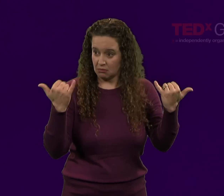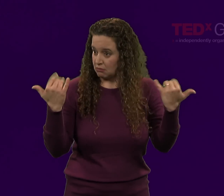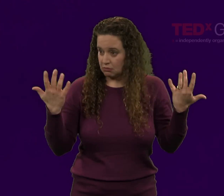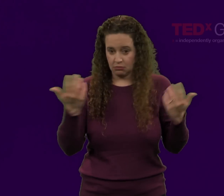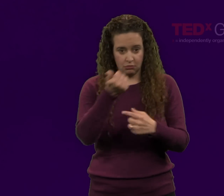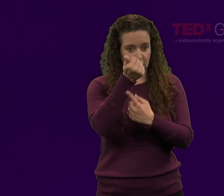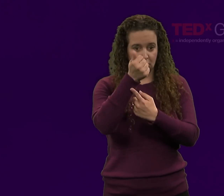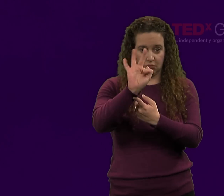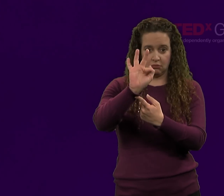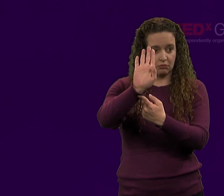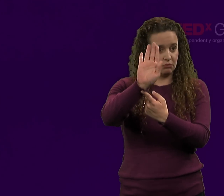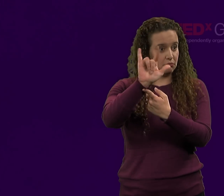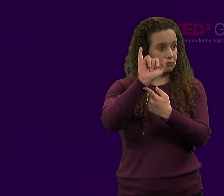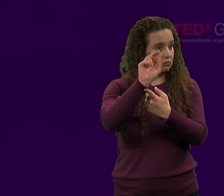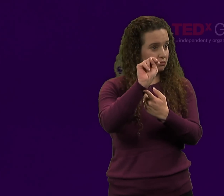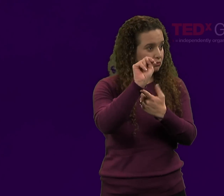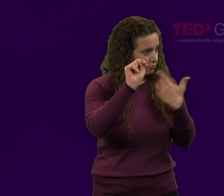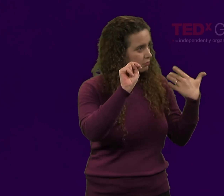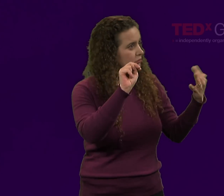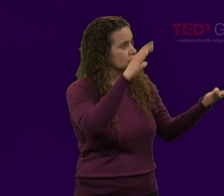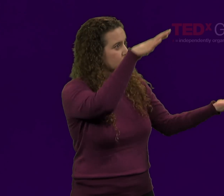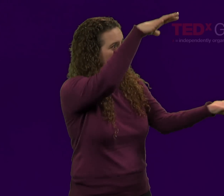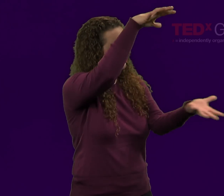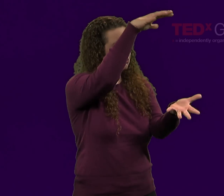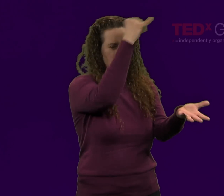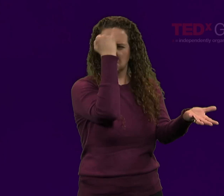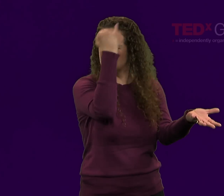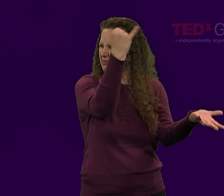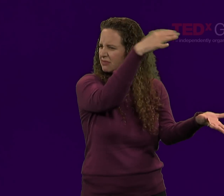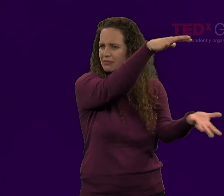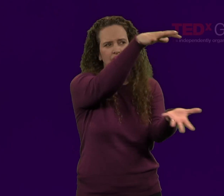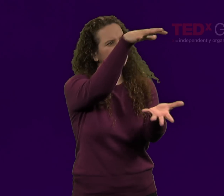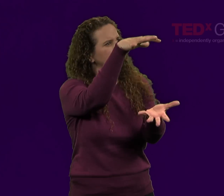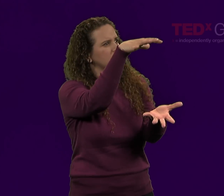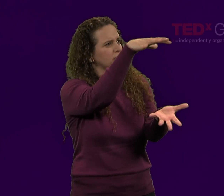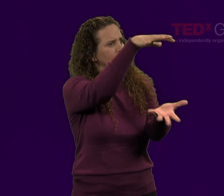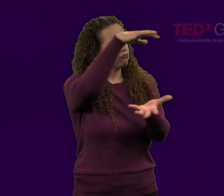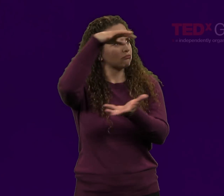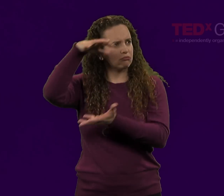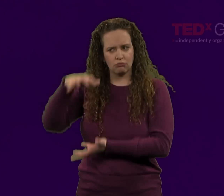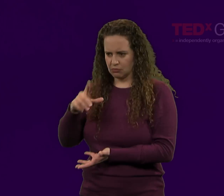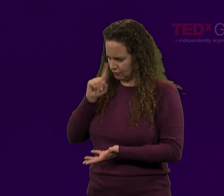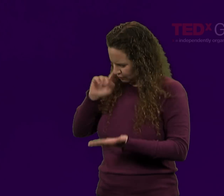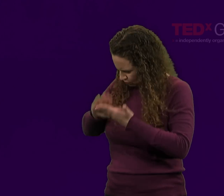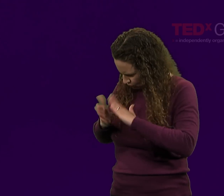is looking at those billions of dollars that are spent and being used in a different way.